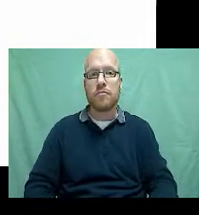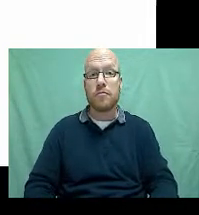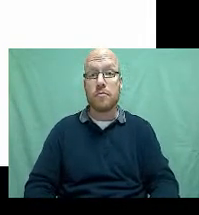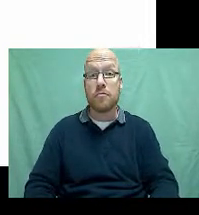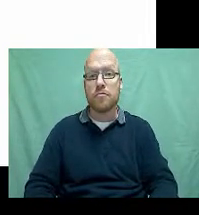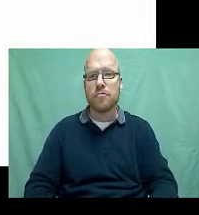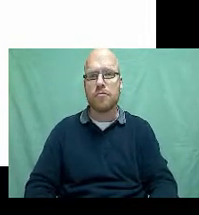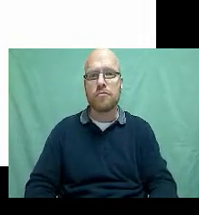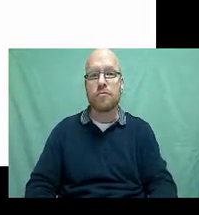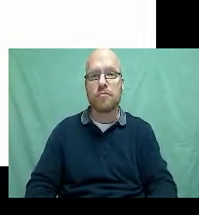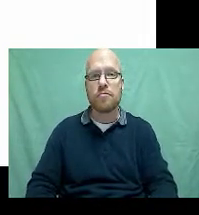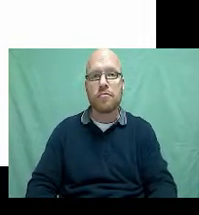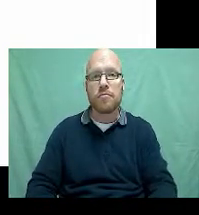and work back to what we came from.